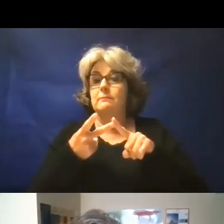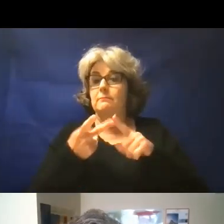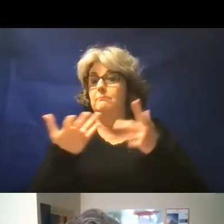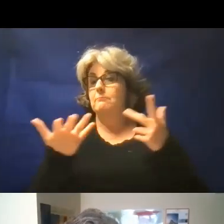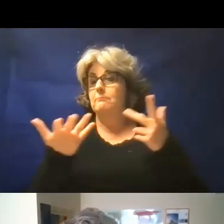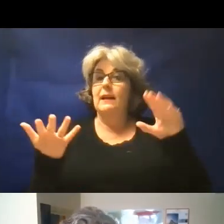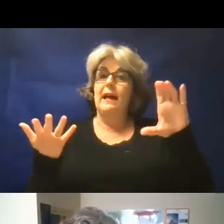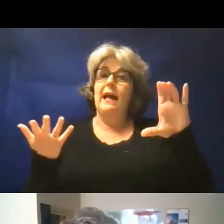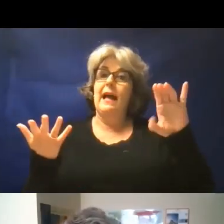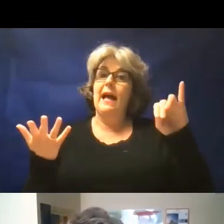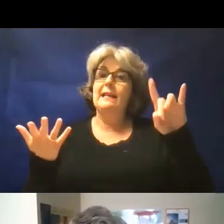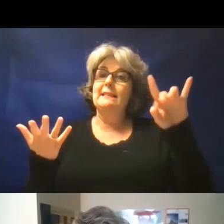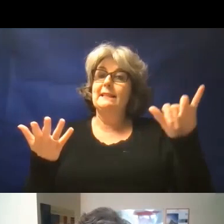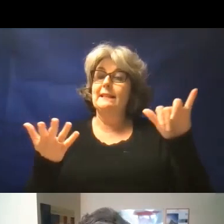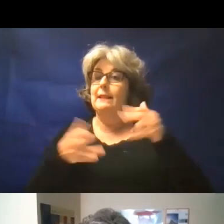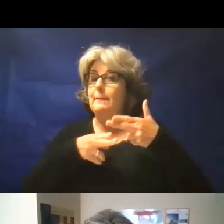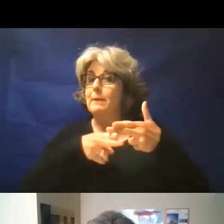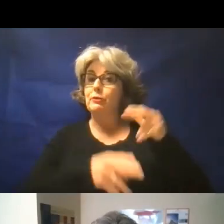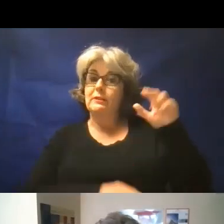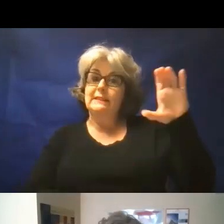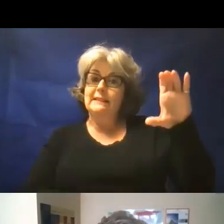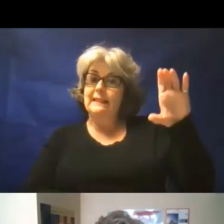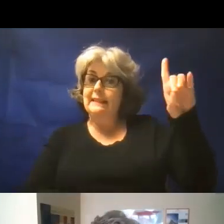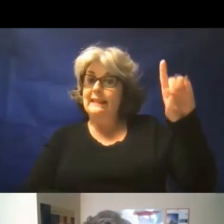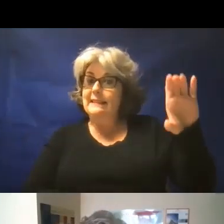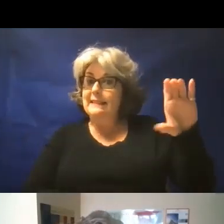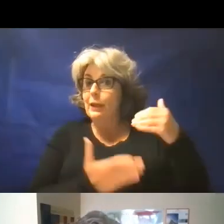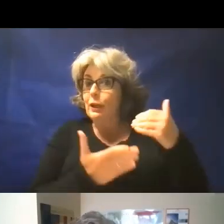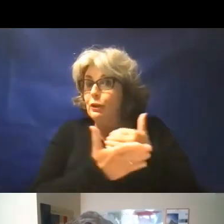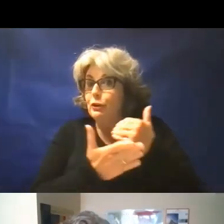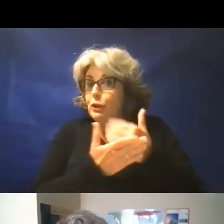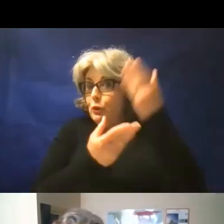mentioned the CDC recommendations were updated yesterday for vaccinated persons